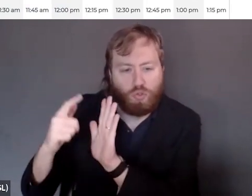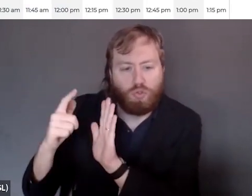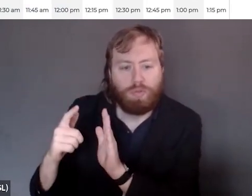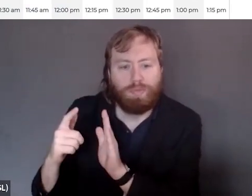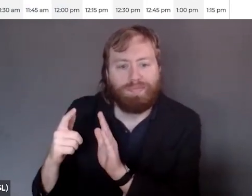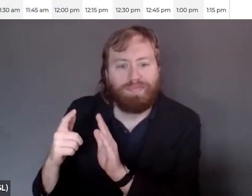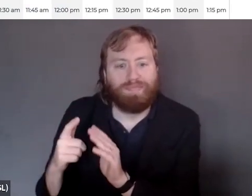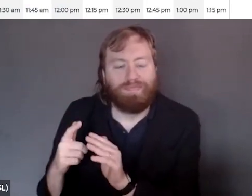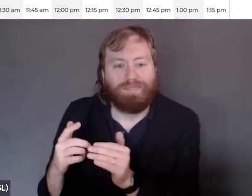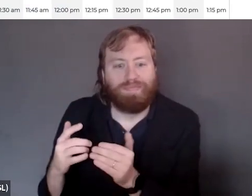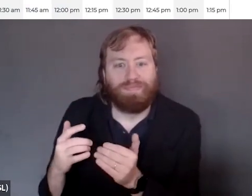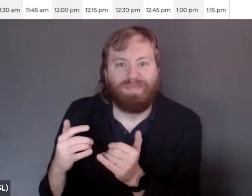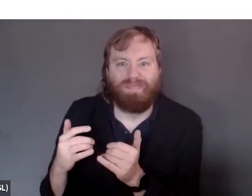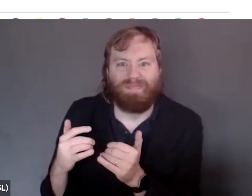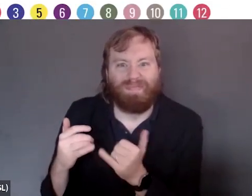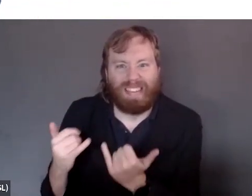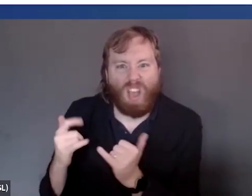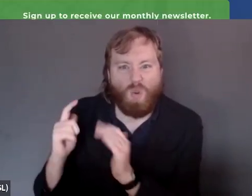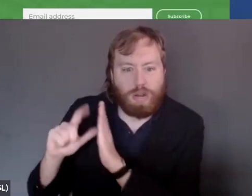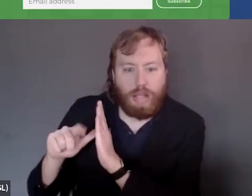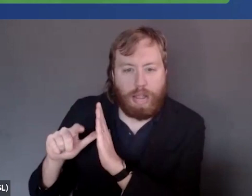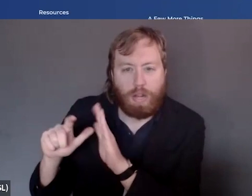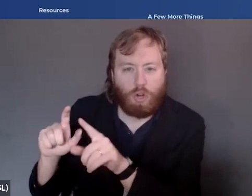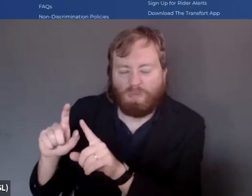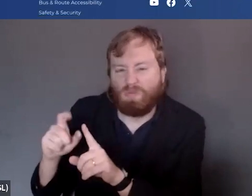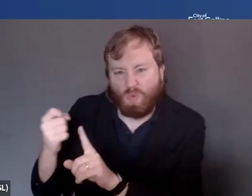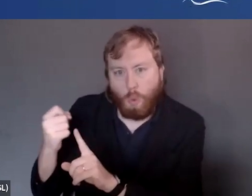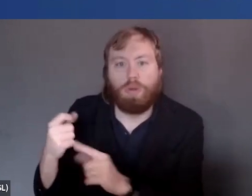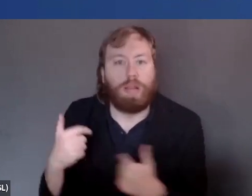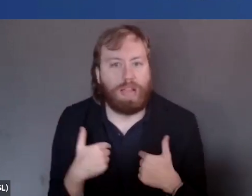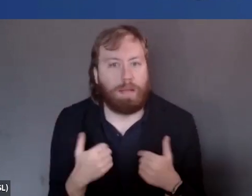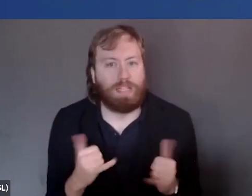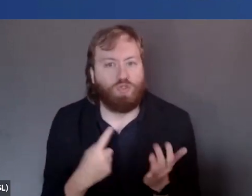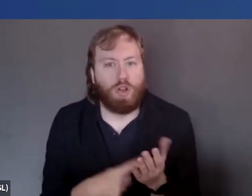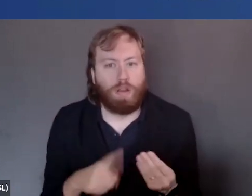I'll circle back to that in a minute. I'm still talking about links. Let me keep going down to the bottom of the page.